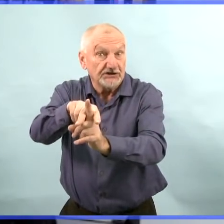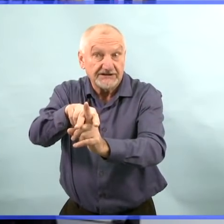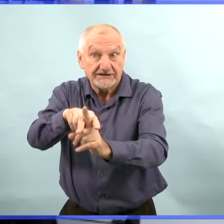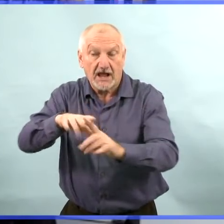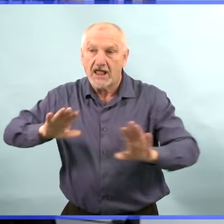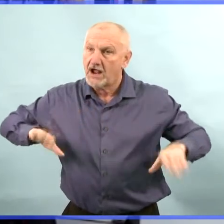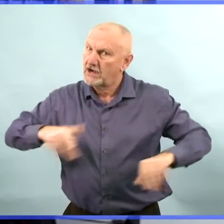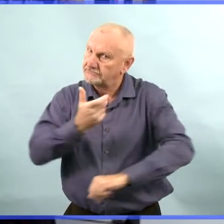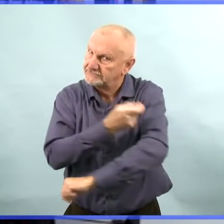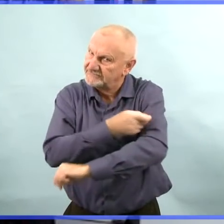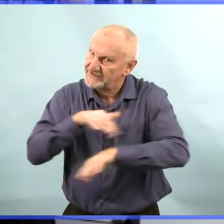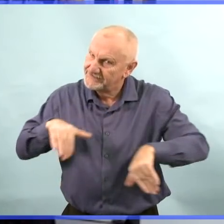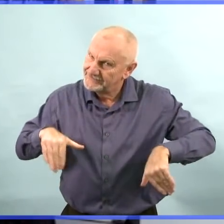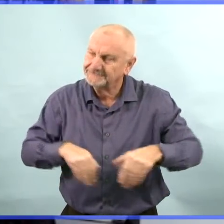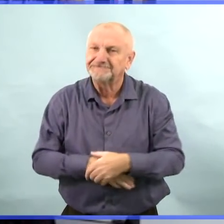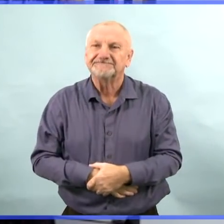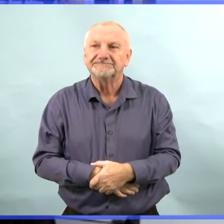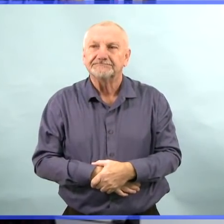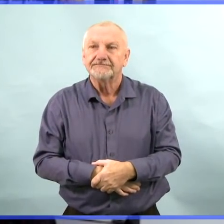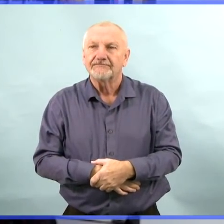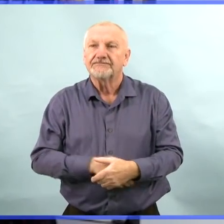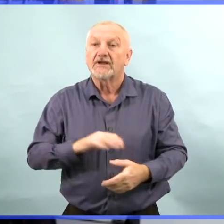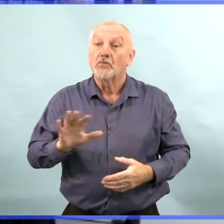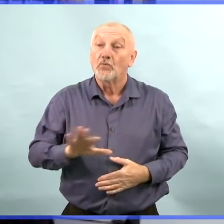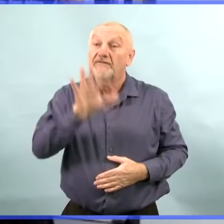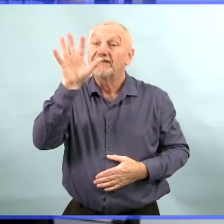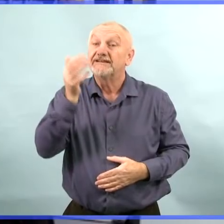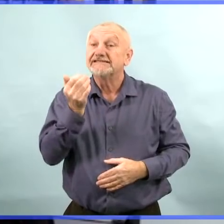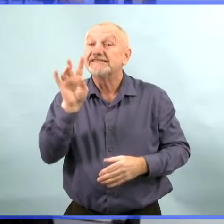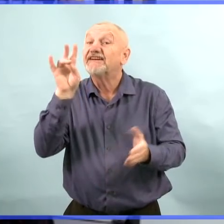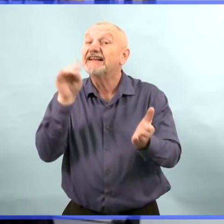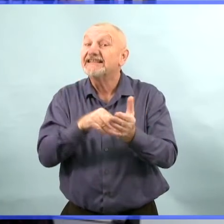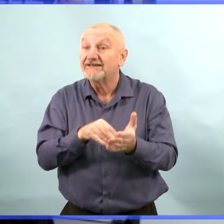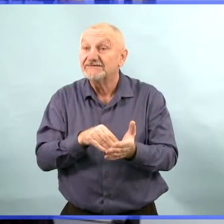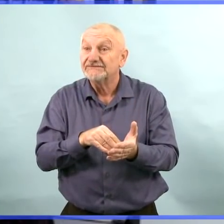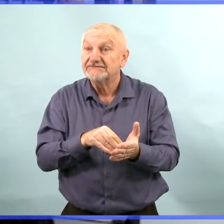approximately 17 000 pediatric appointments have been booked at urban indigenous